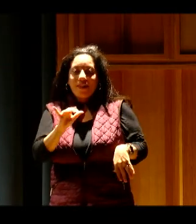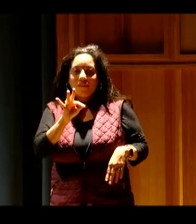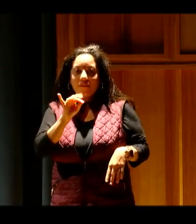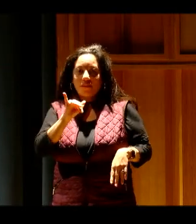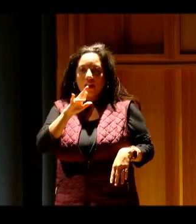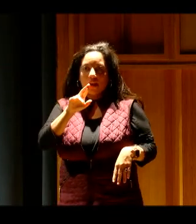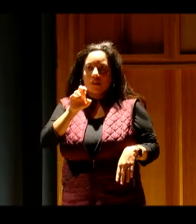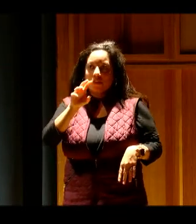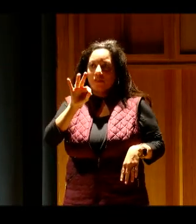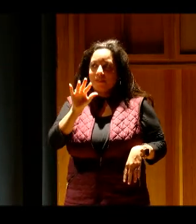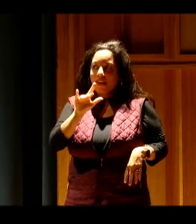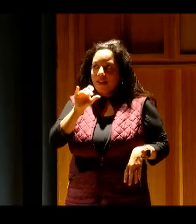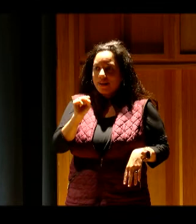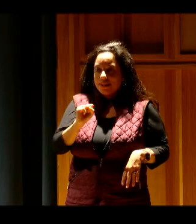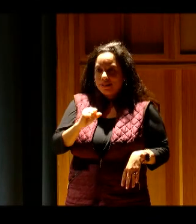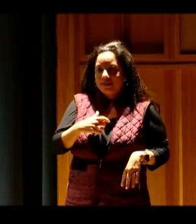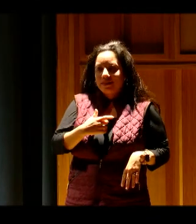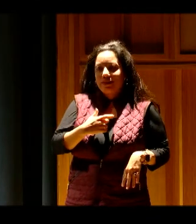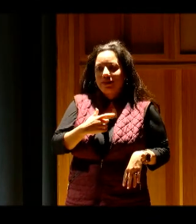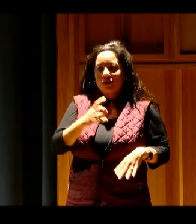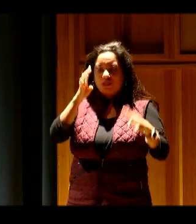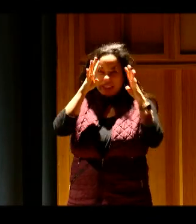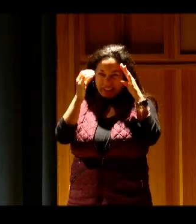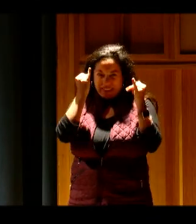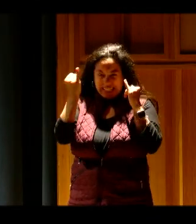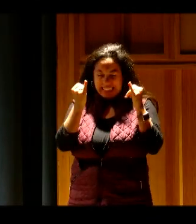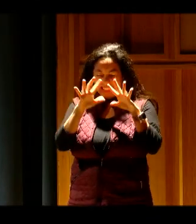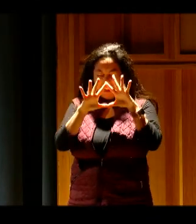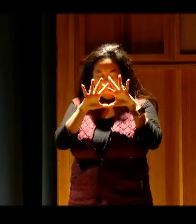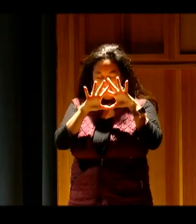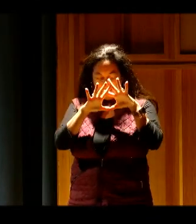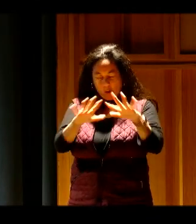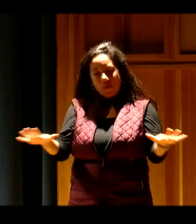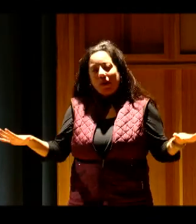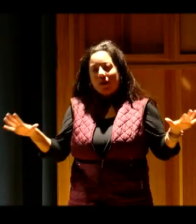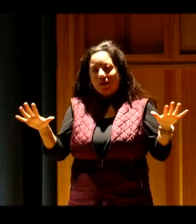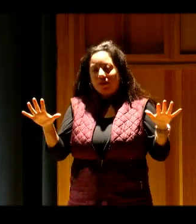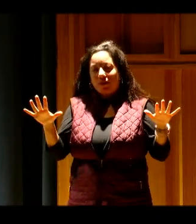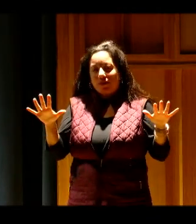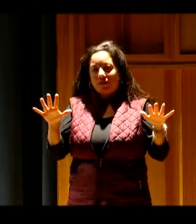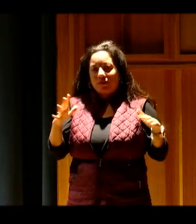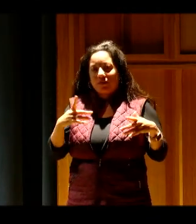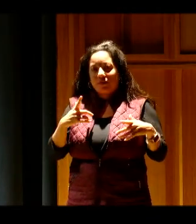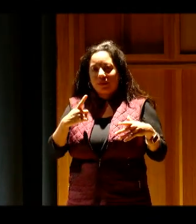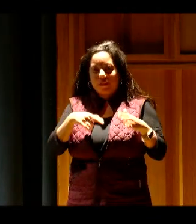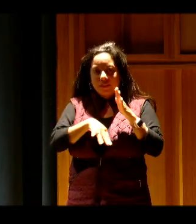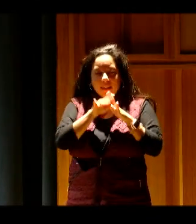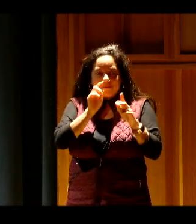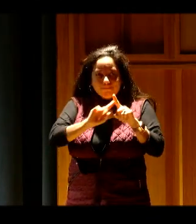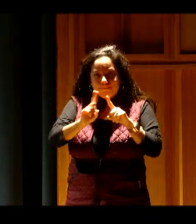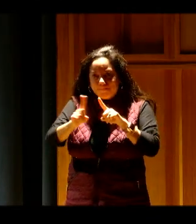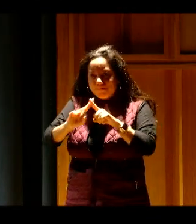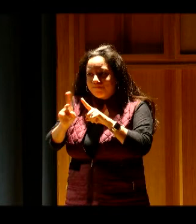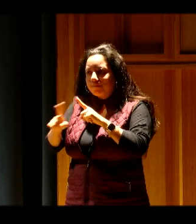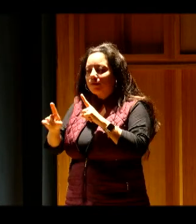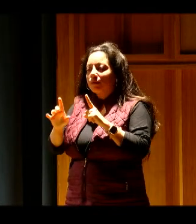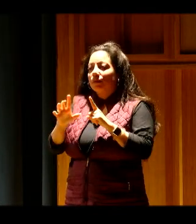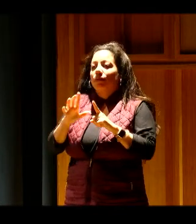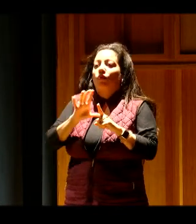creative ideas are everywhere. They are uncovering mikrosil networks that bind culture to energy to finance